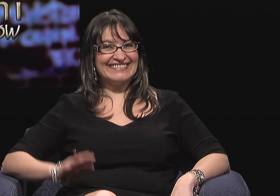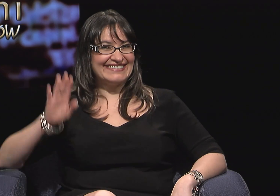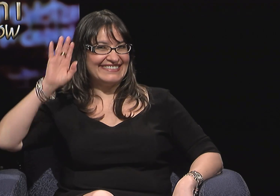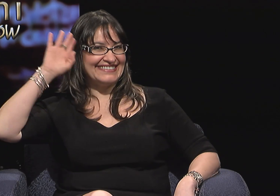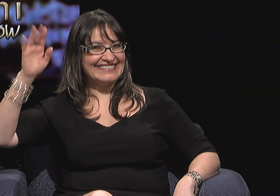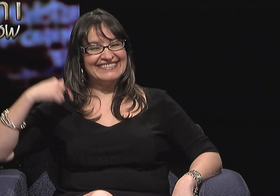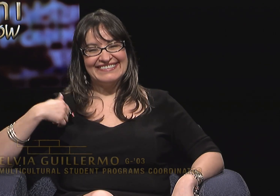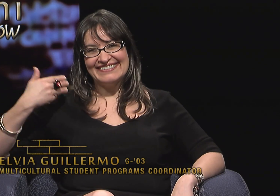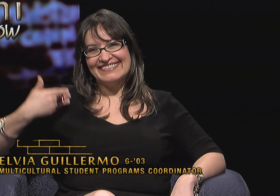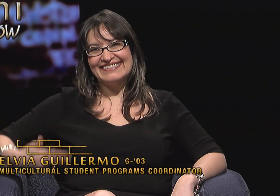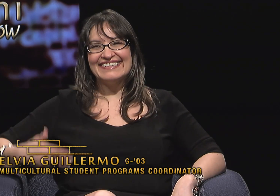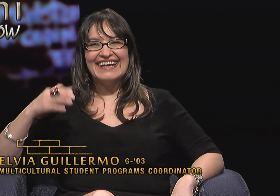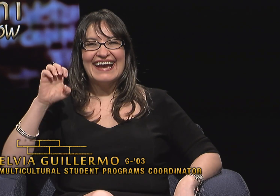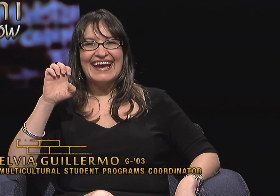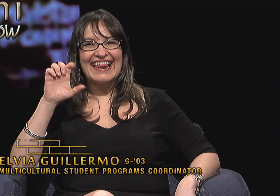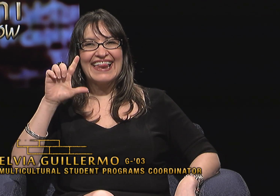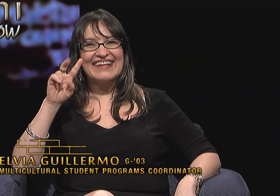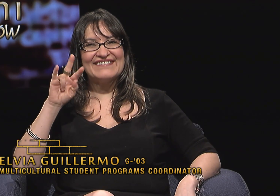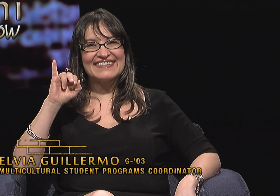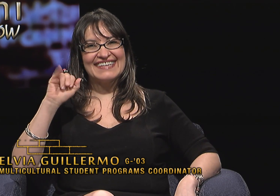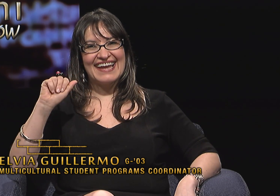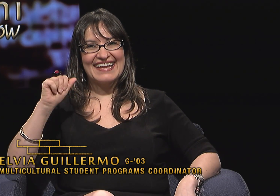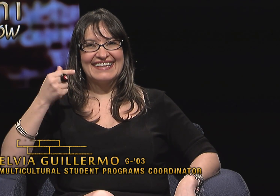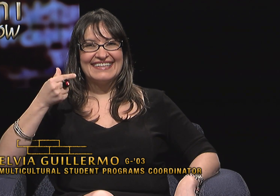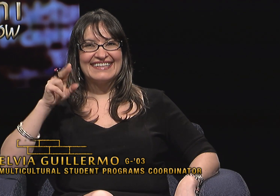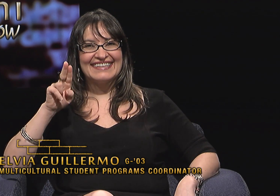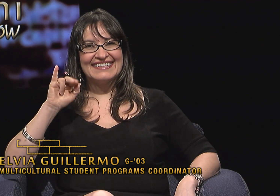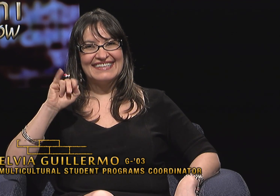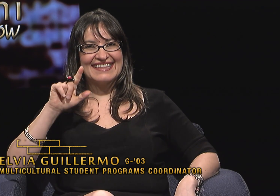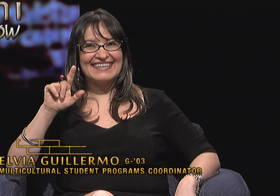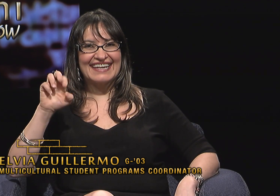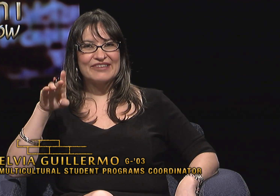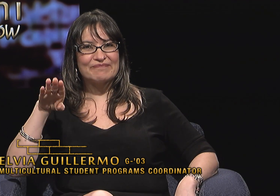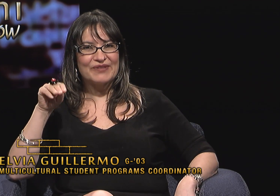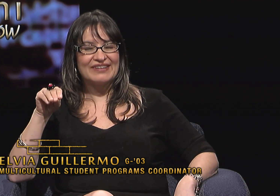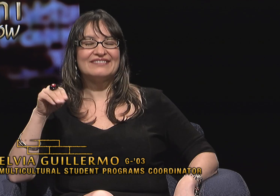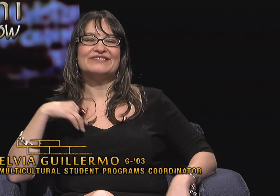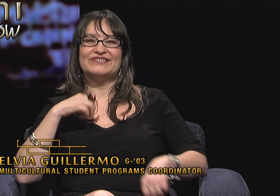Hello, I'm Elvia Guillermo and I work